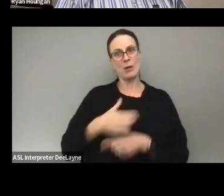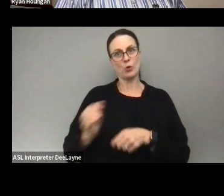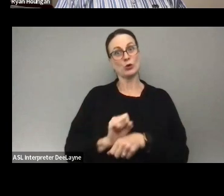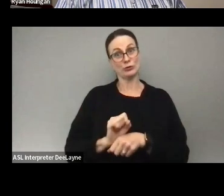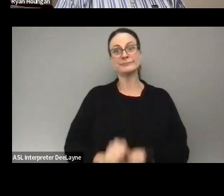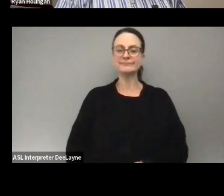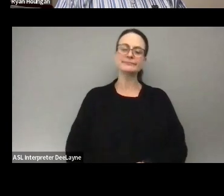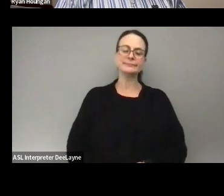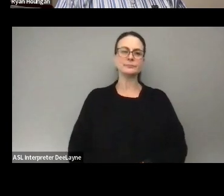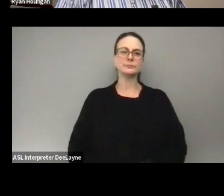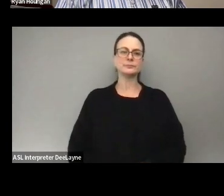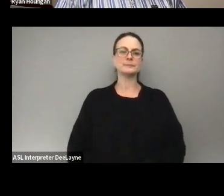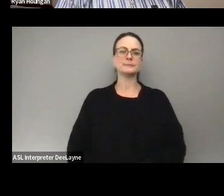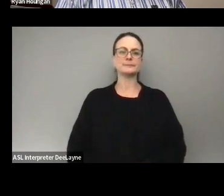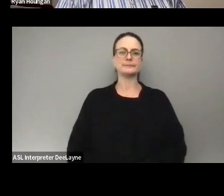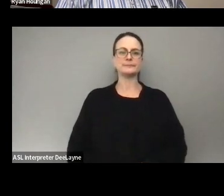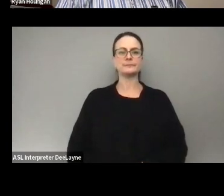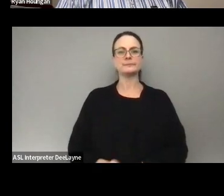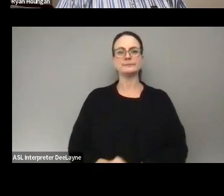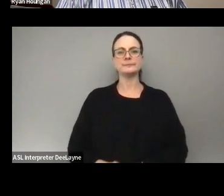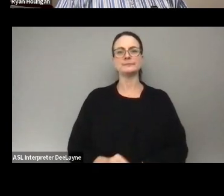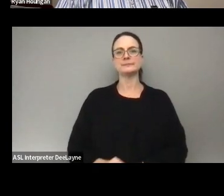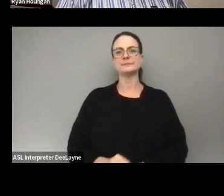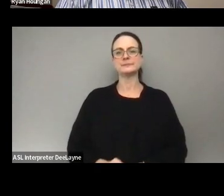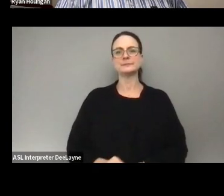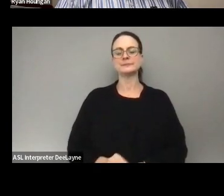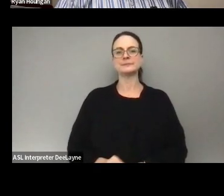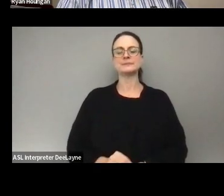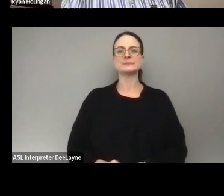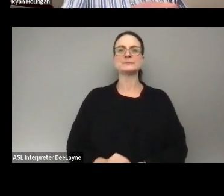So, let's get back to Universal Design for Learning.